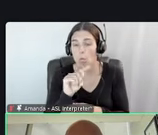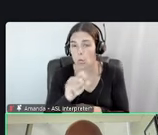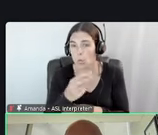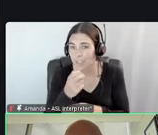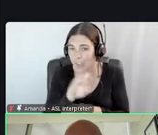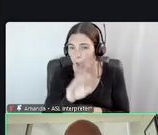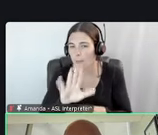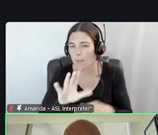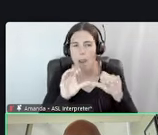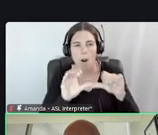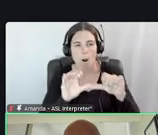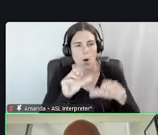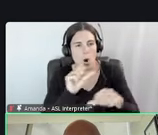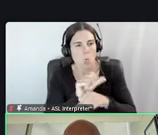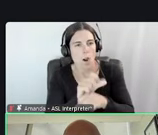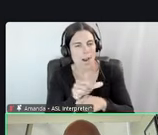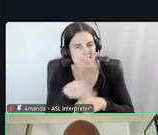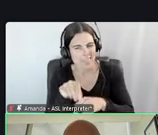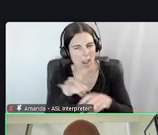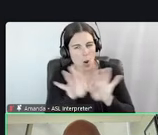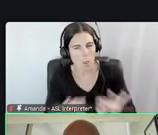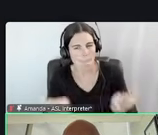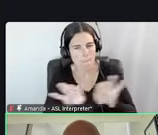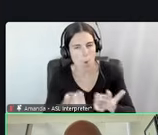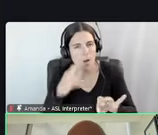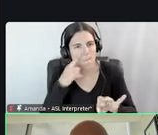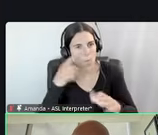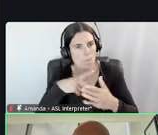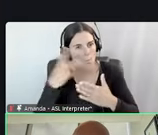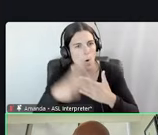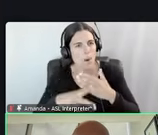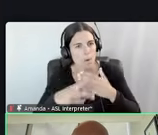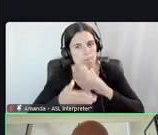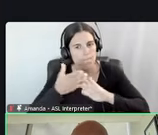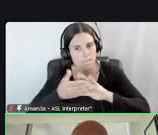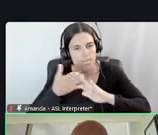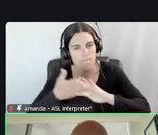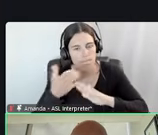the long-term success and sustainability of this program. As you know, our our plan is to to be